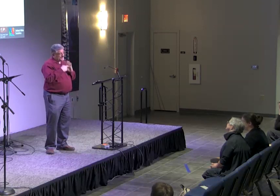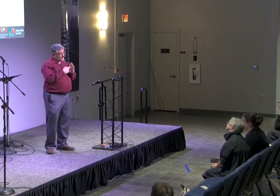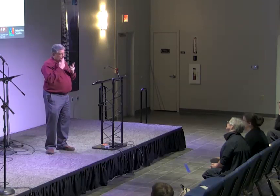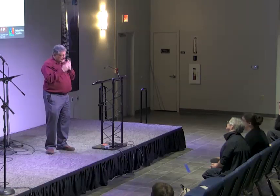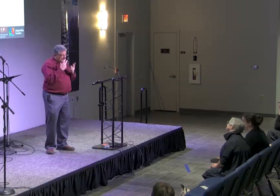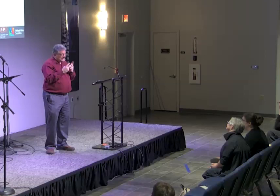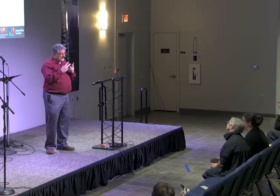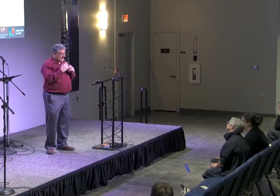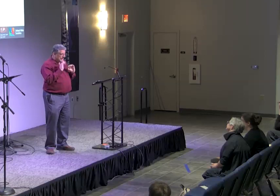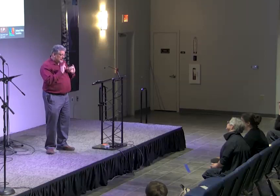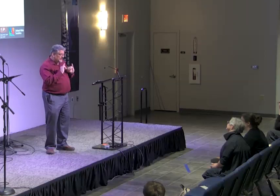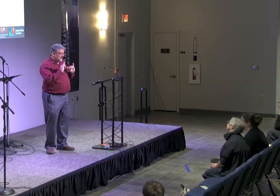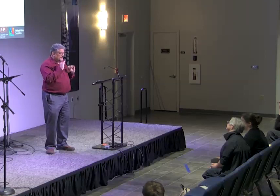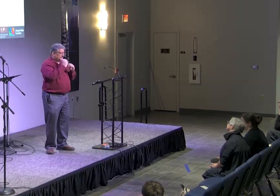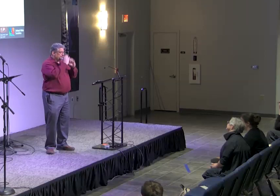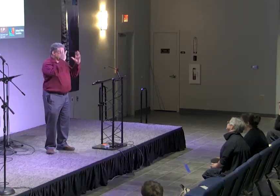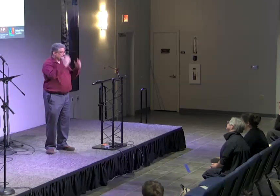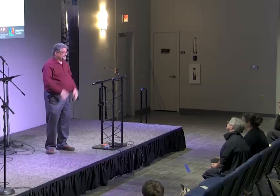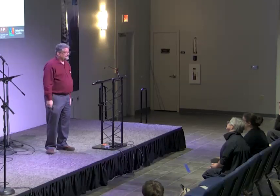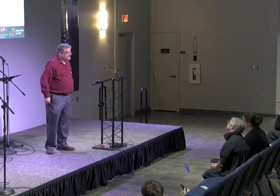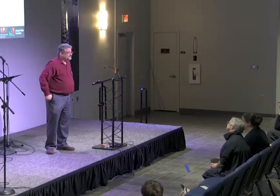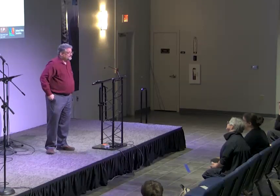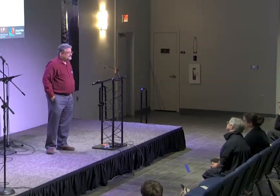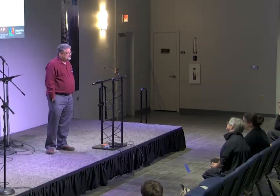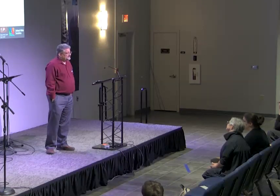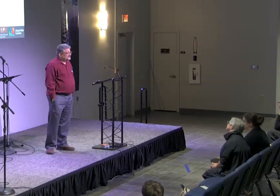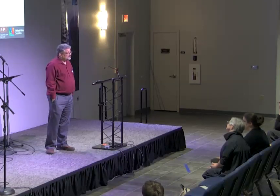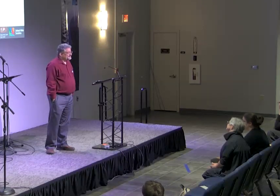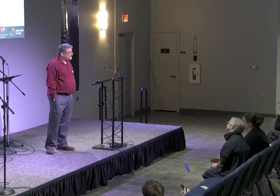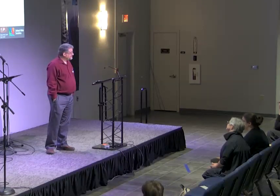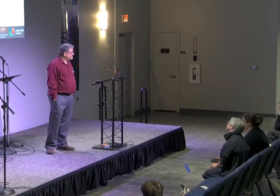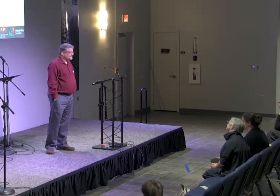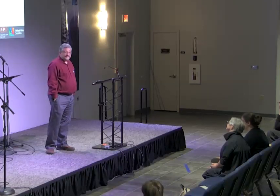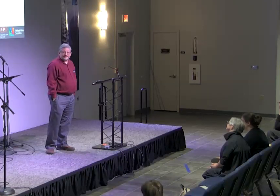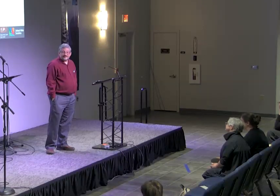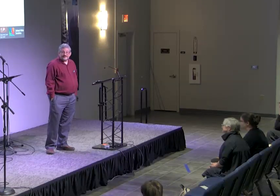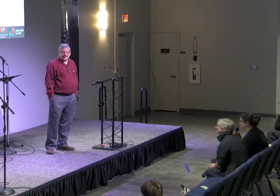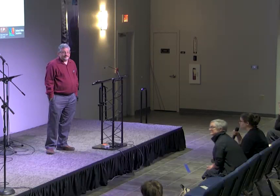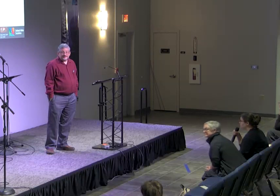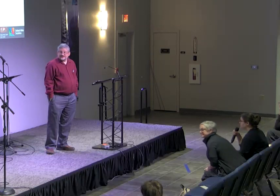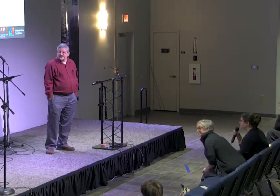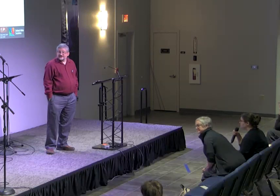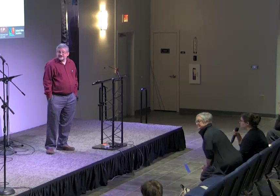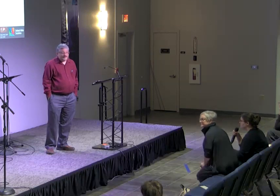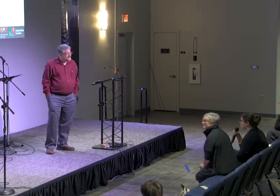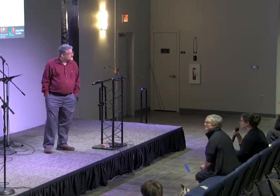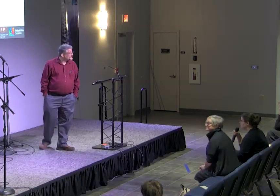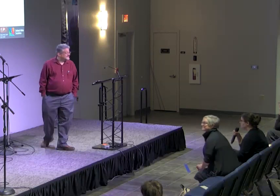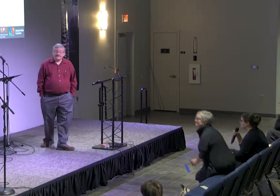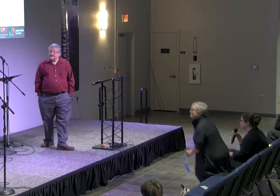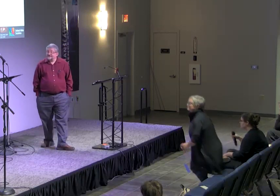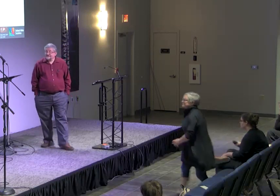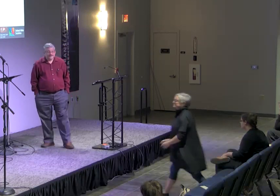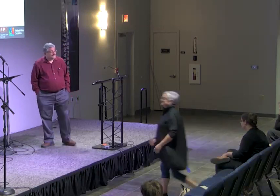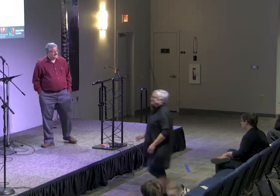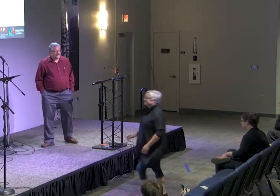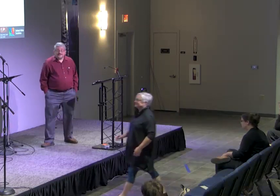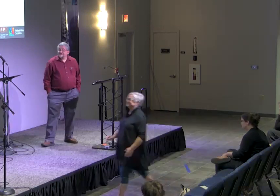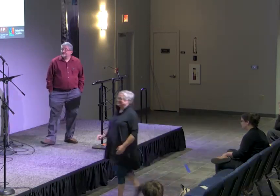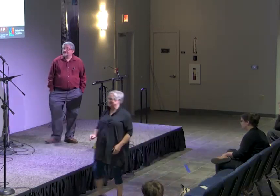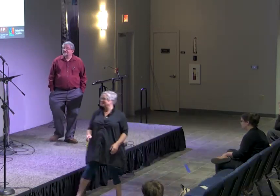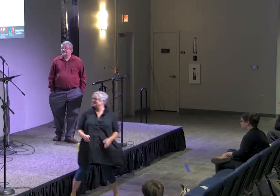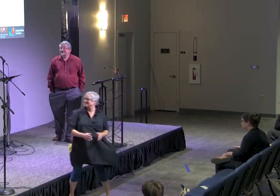And of course signing would be the best way to be able to show clearly some of that visual information.